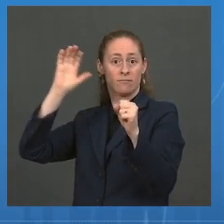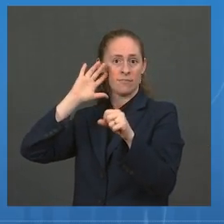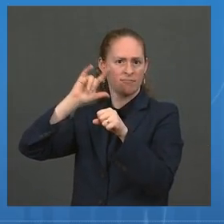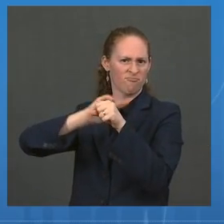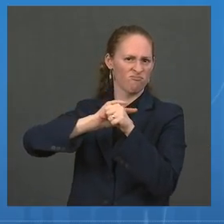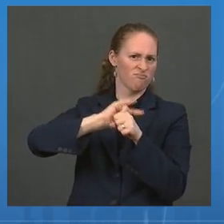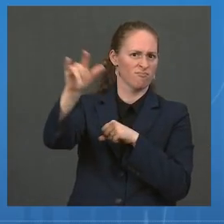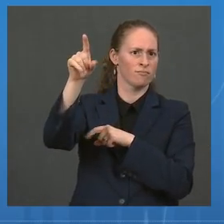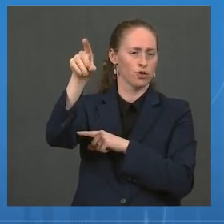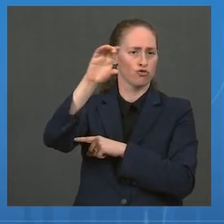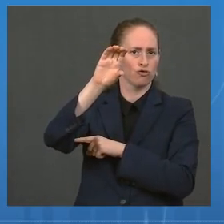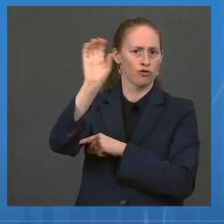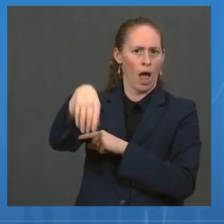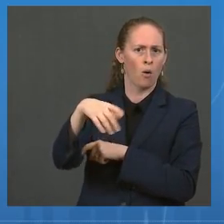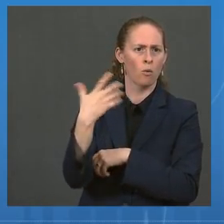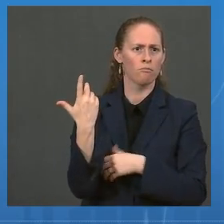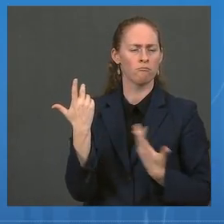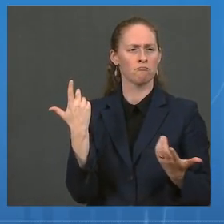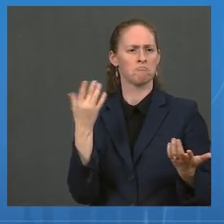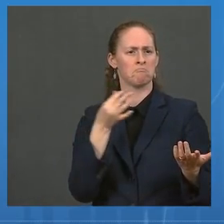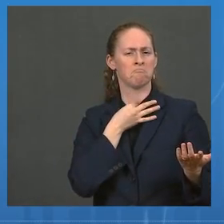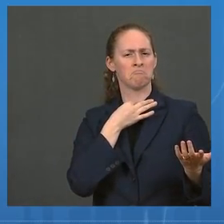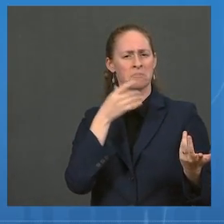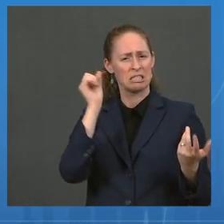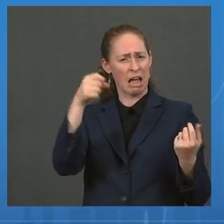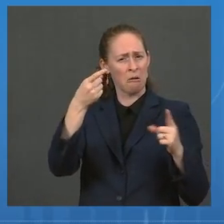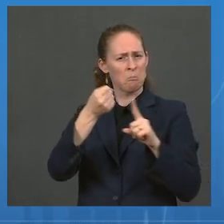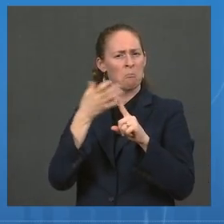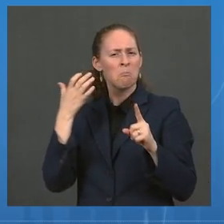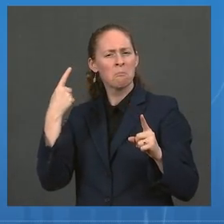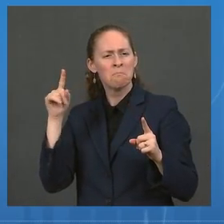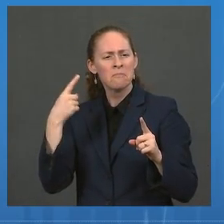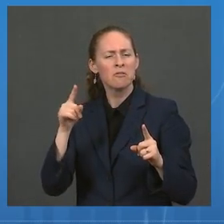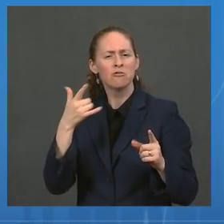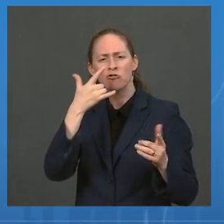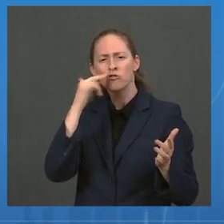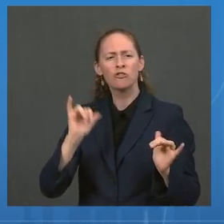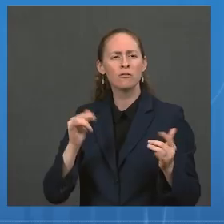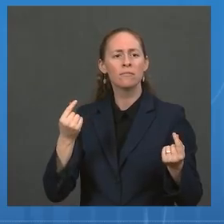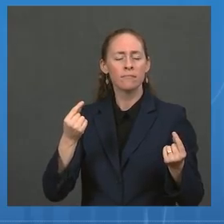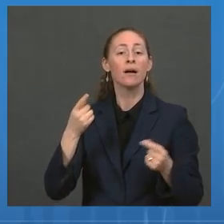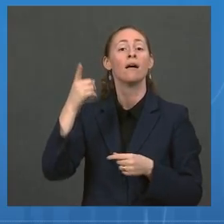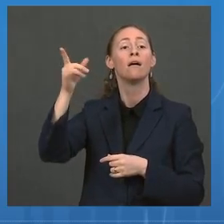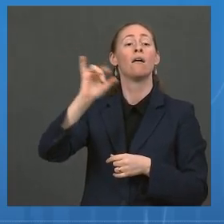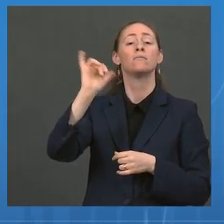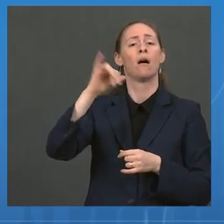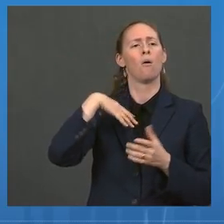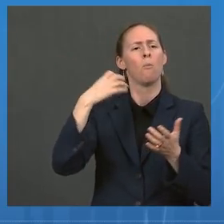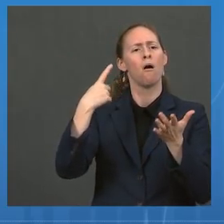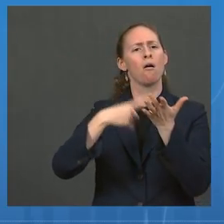And then, separately, in Canada today, the government there announced a suite -- a whole --